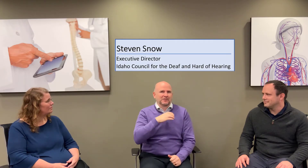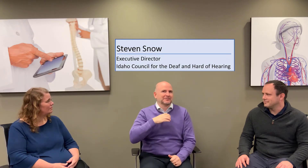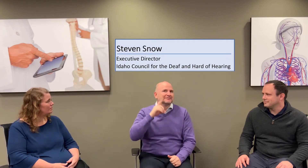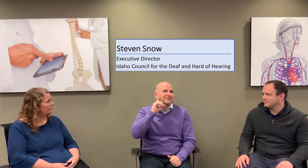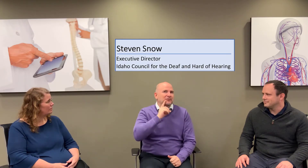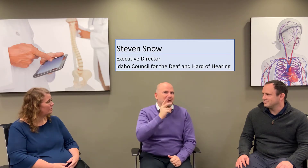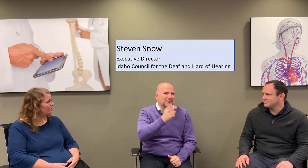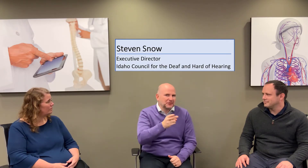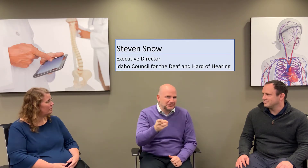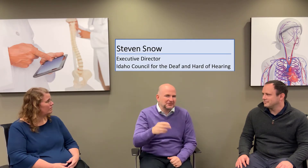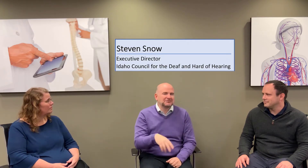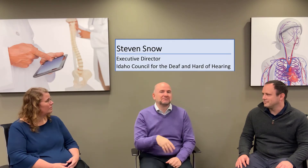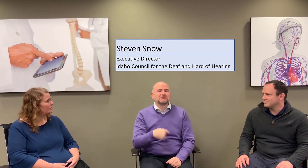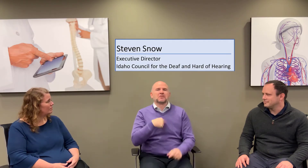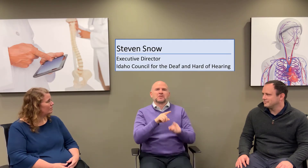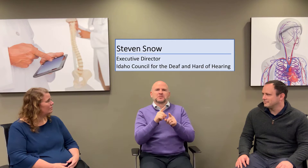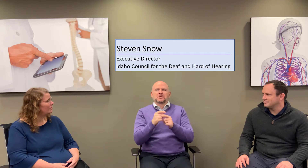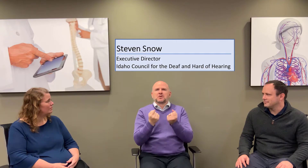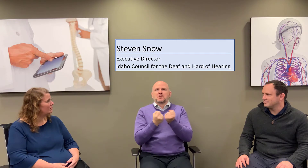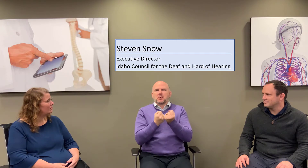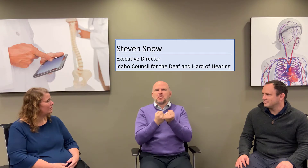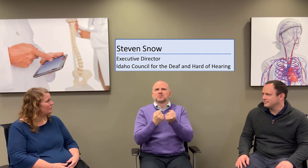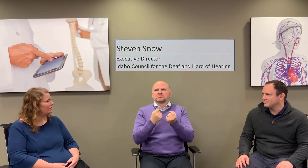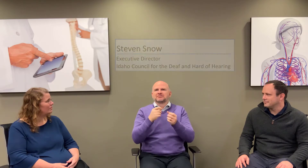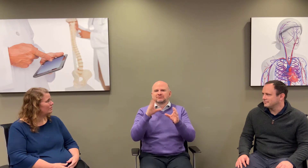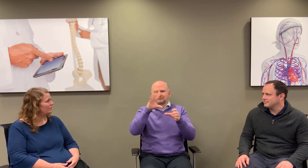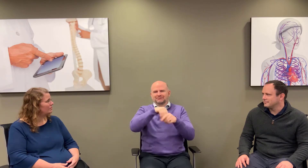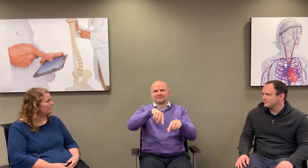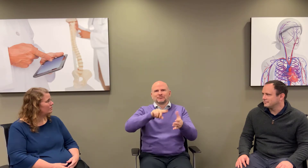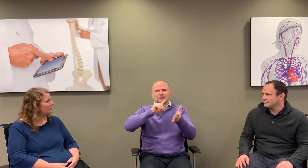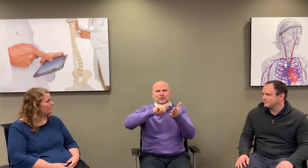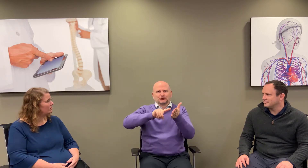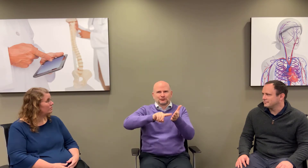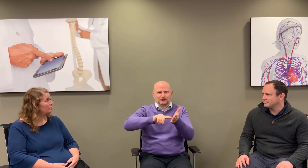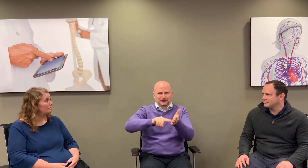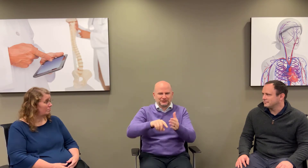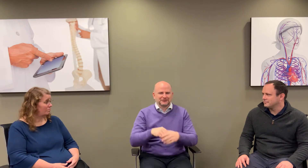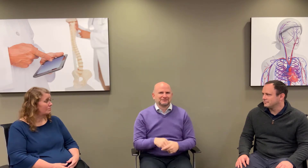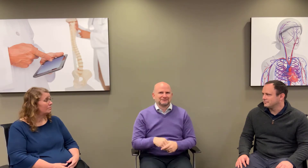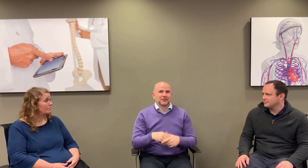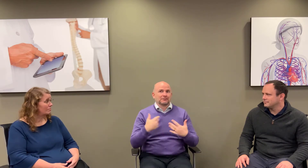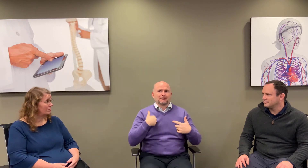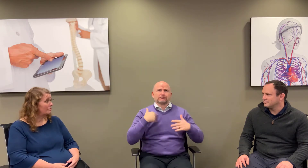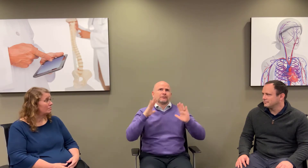for the Deaf and Hard of Hearing. I also supported this research project. We had